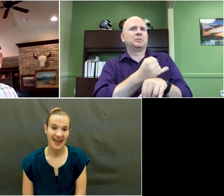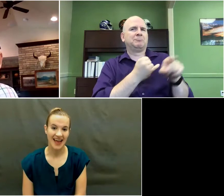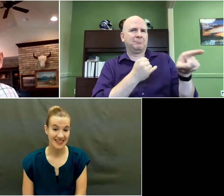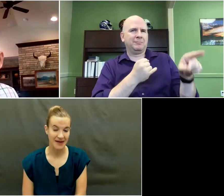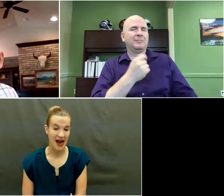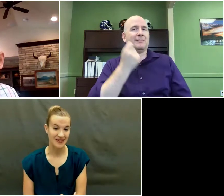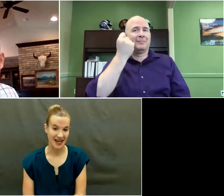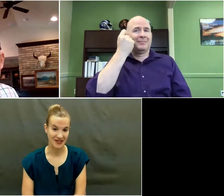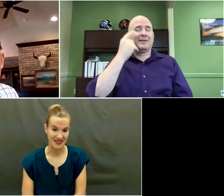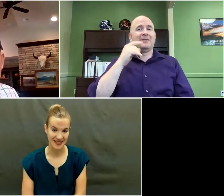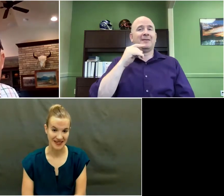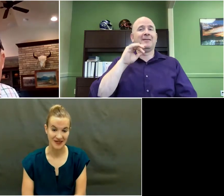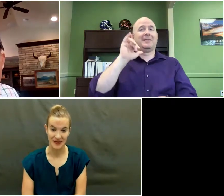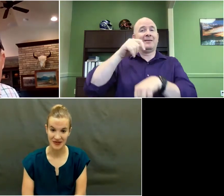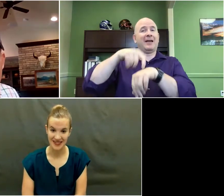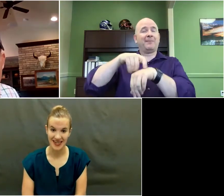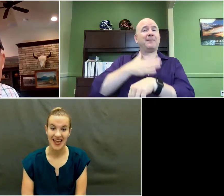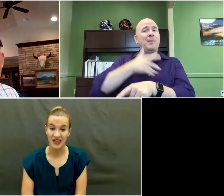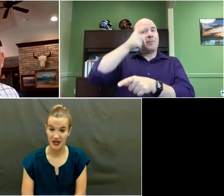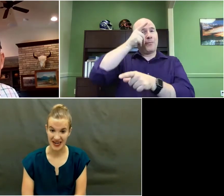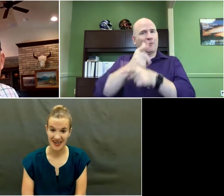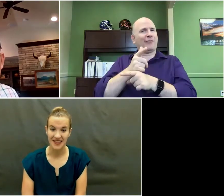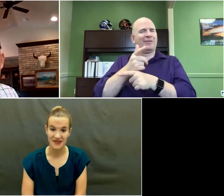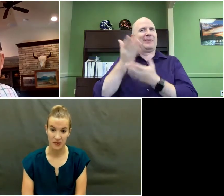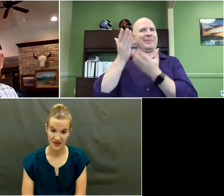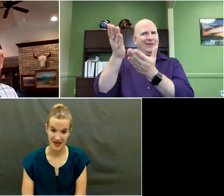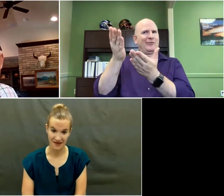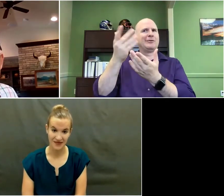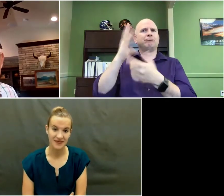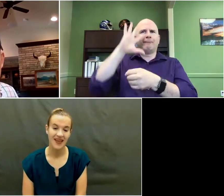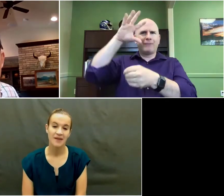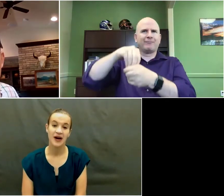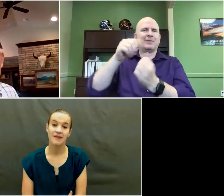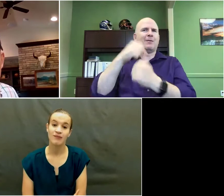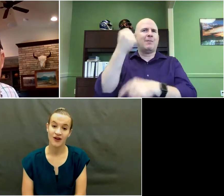that time, I was actually still a student in Gooding at a School for the Deaf. But my brother